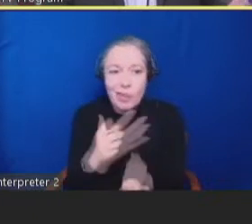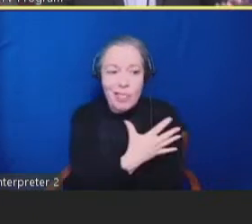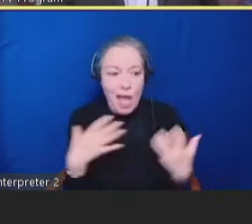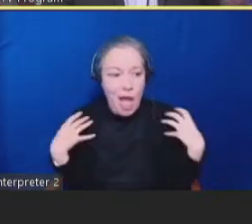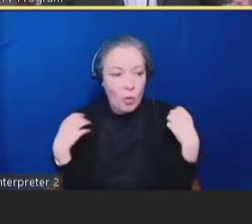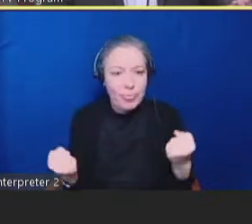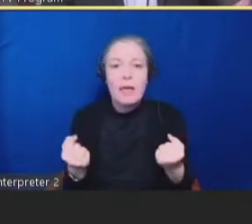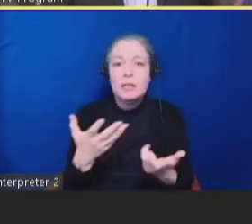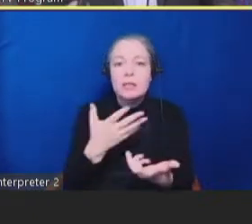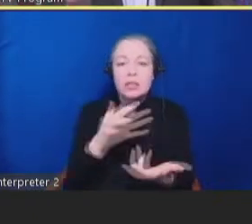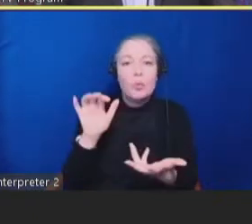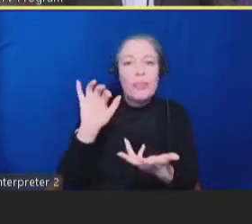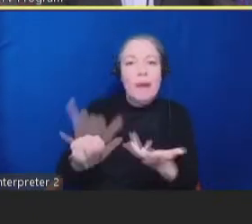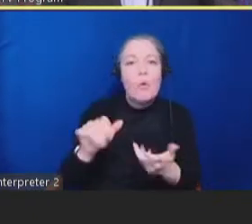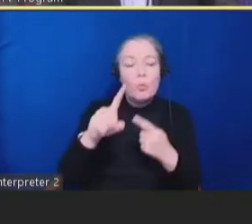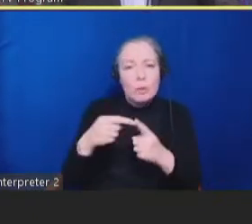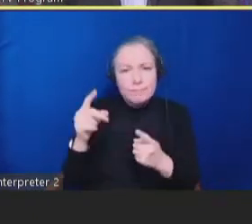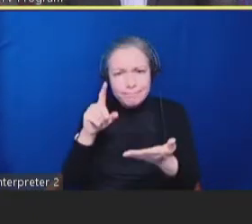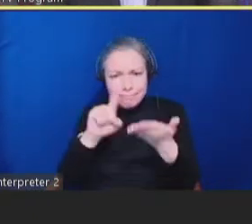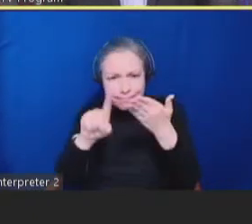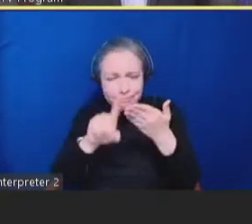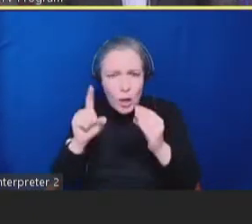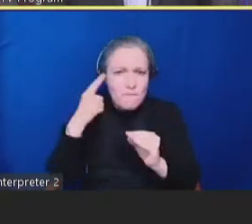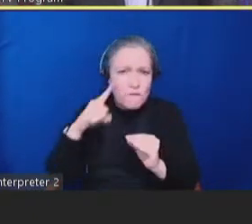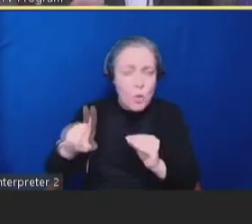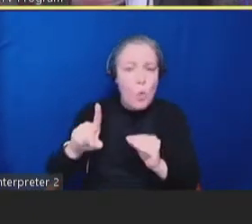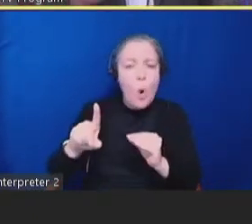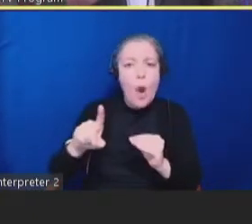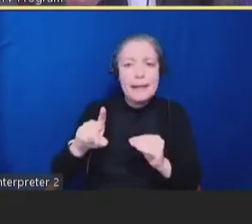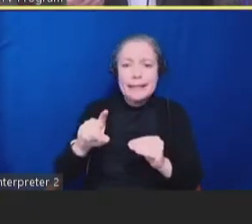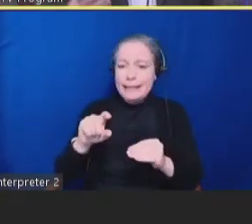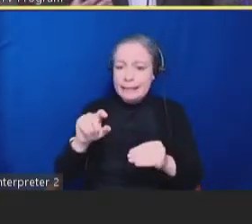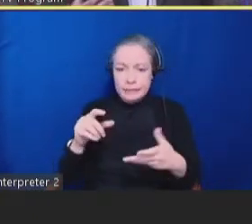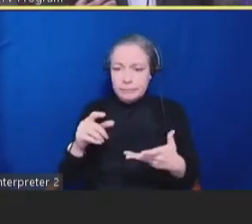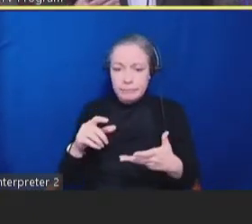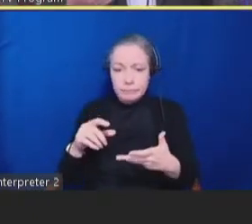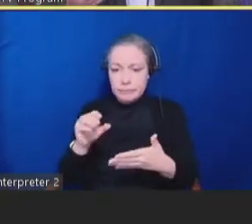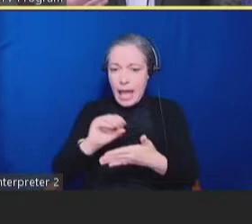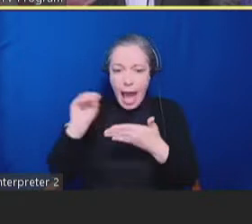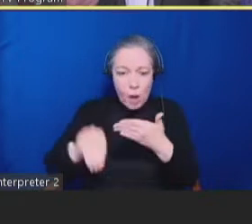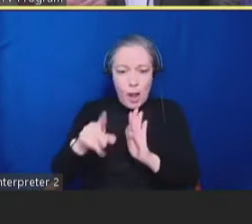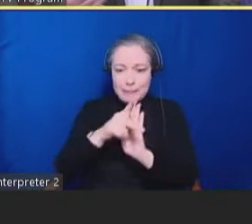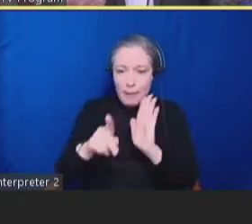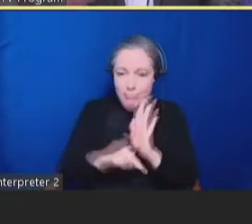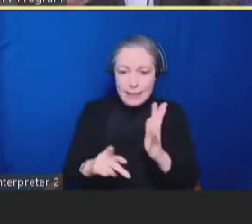in the policies and outcomes, like vaccination rights, that over time we actually see a very